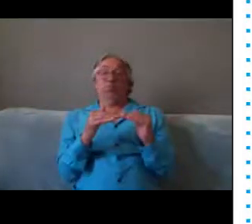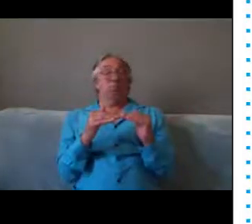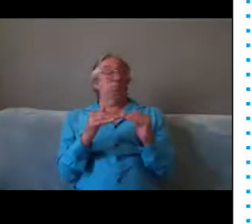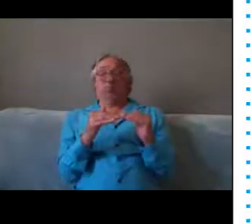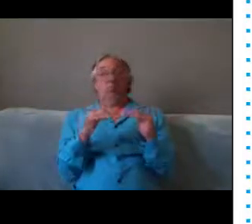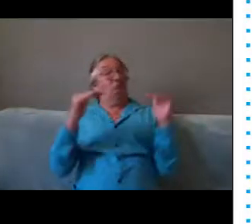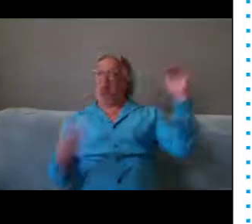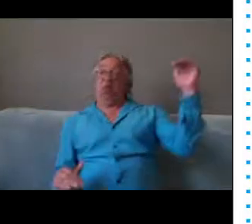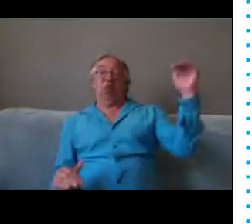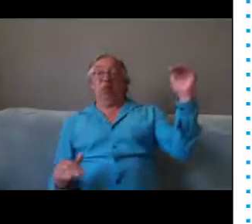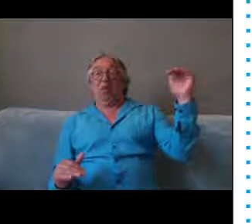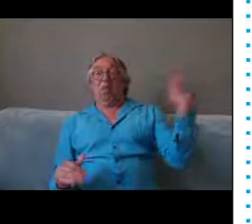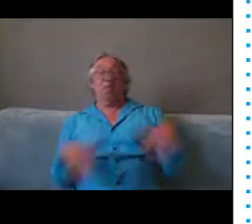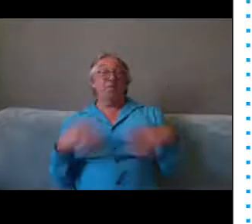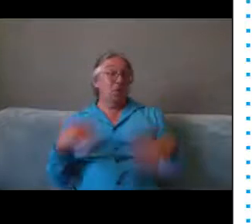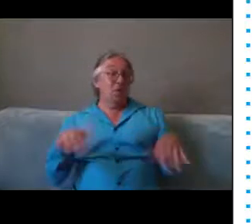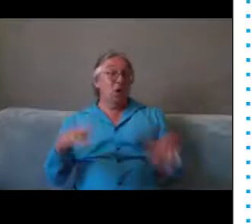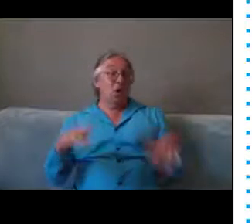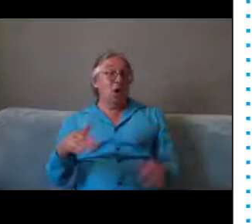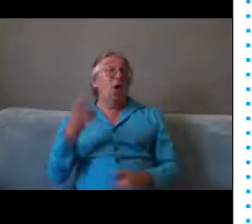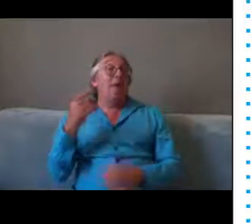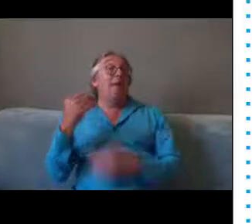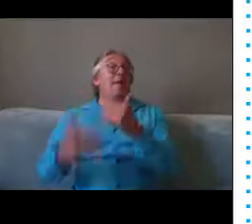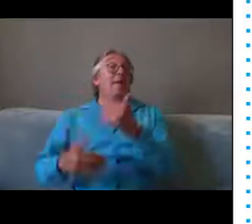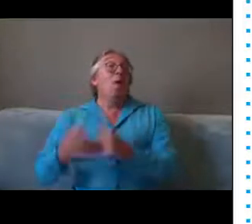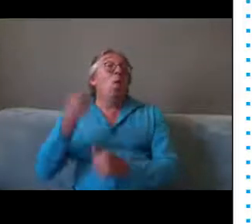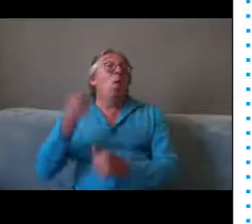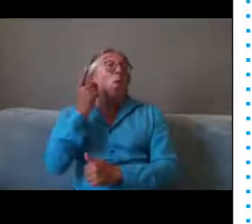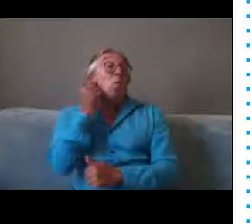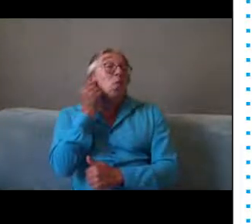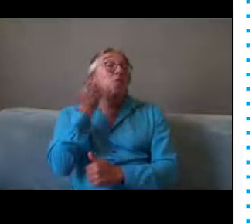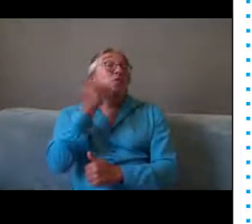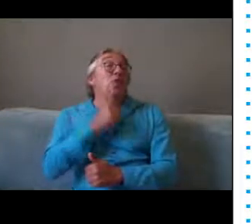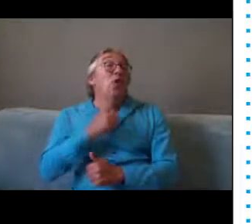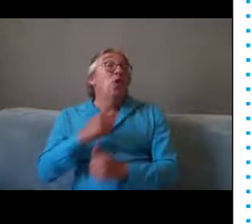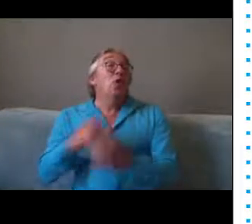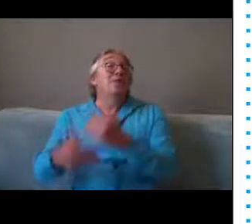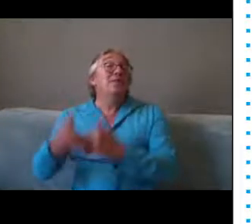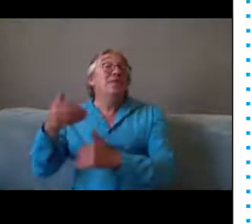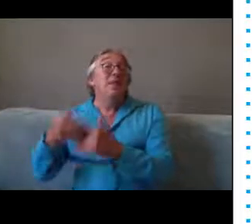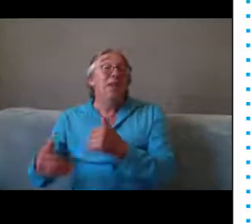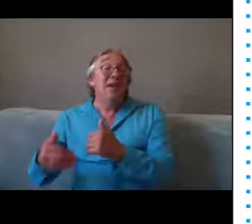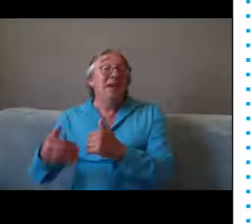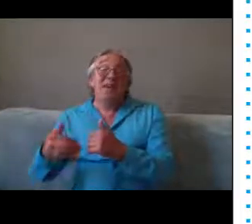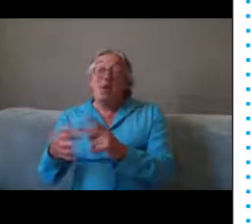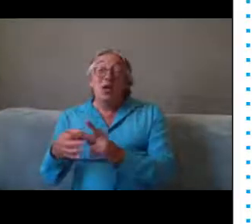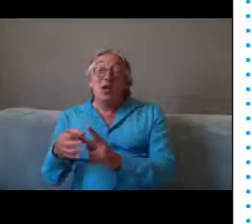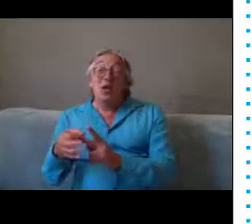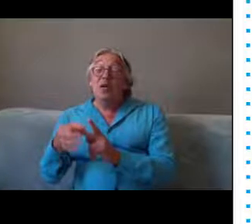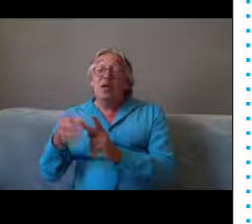young people abroad and to meet with people from other countries etc.